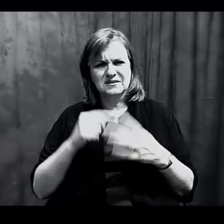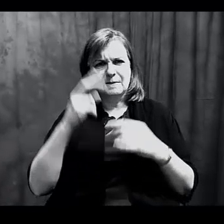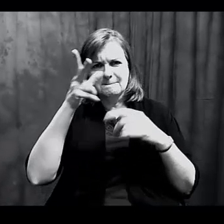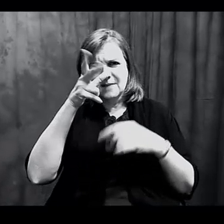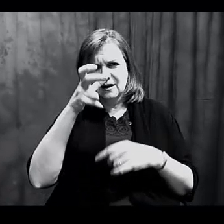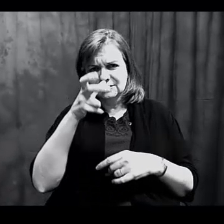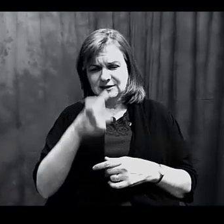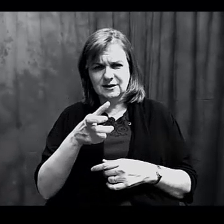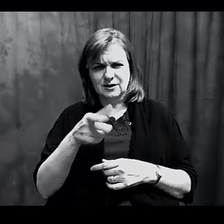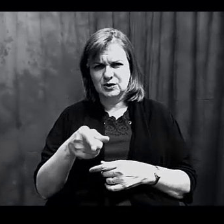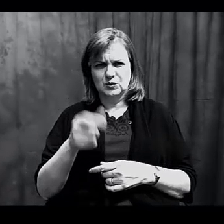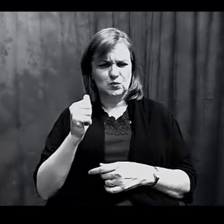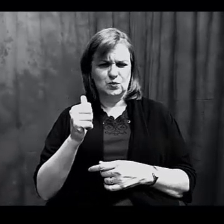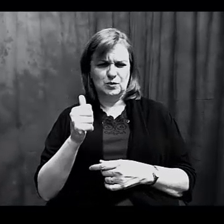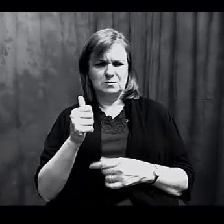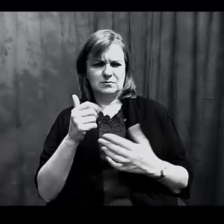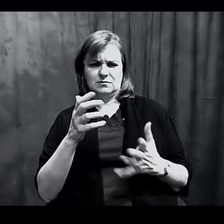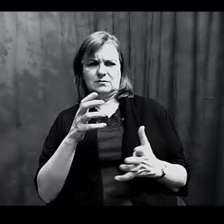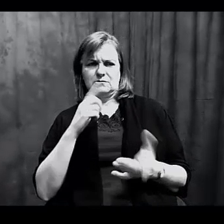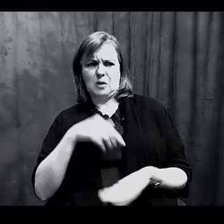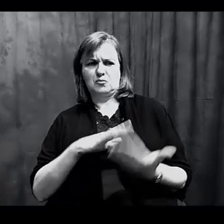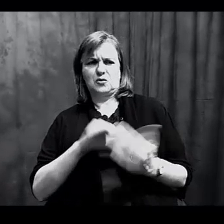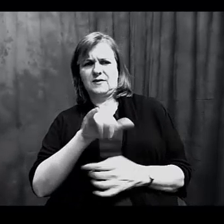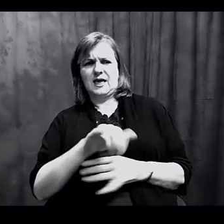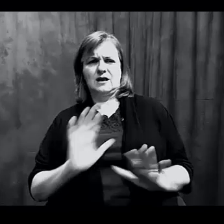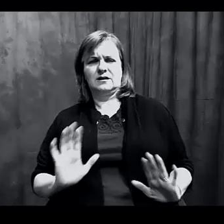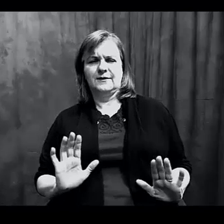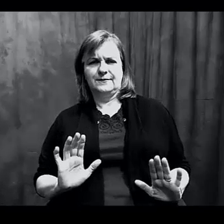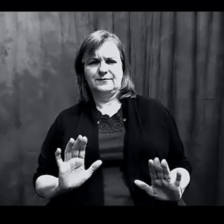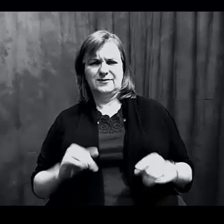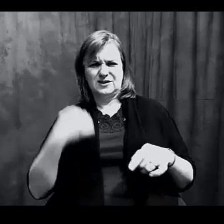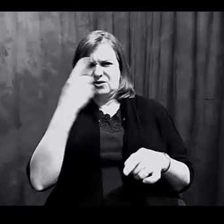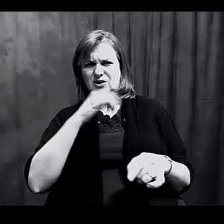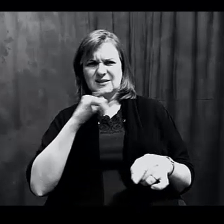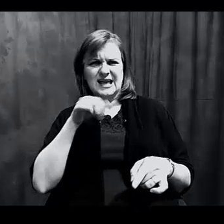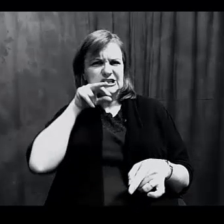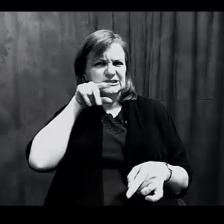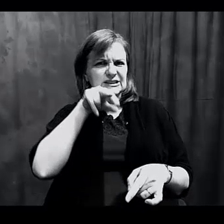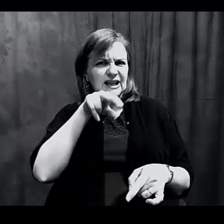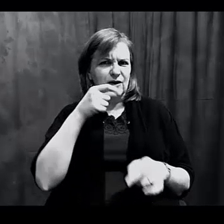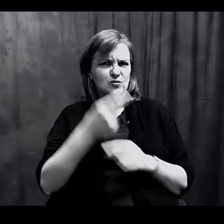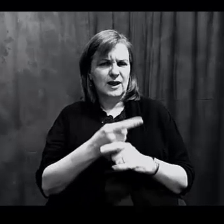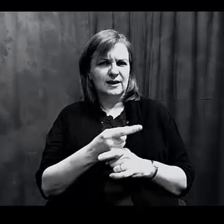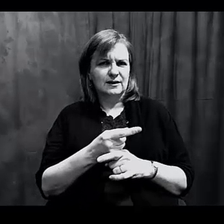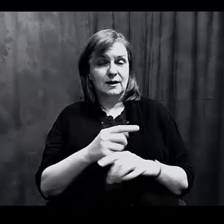but this idea of mimicking a predator if you are a prey item is pretty ingenious!